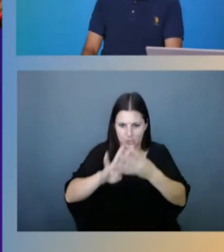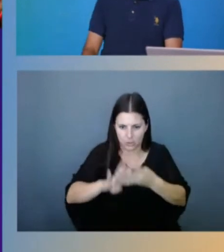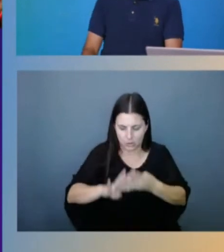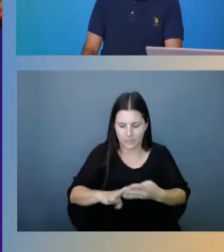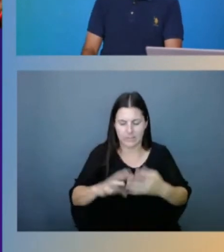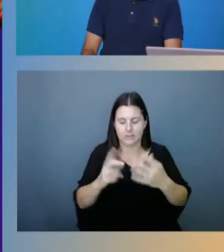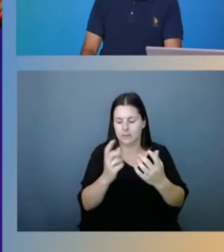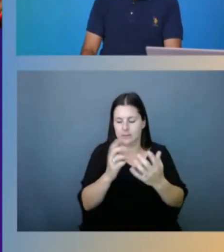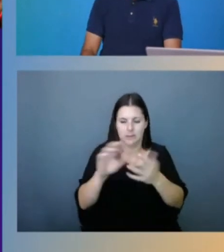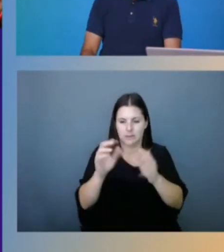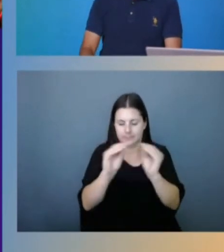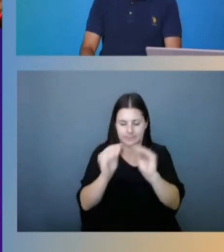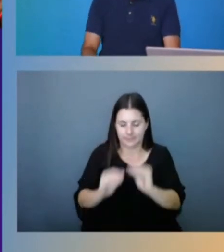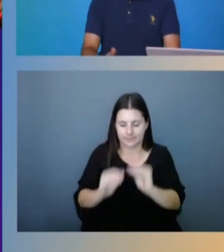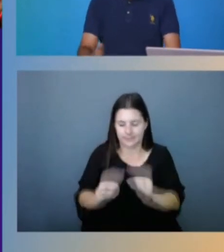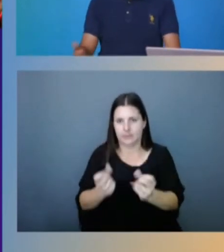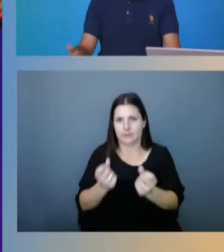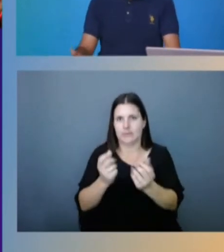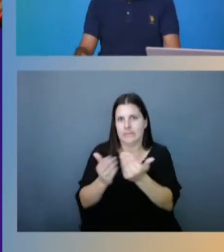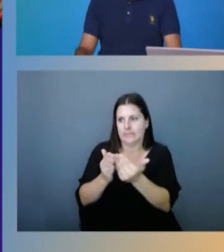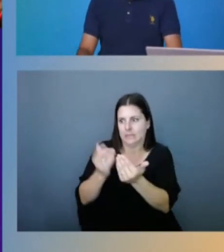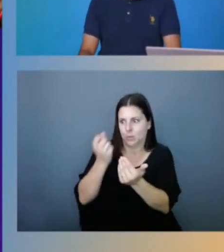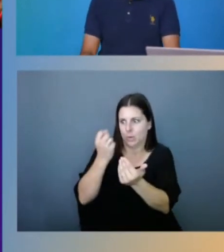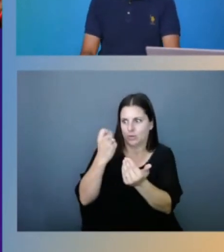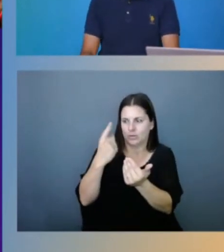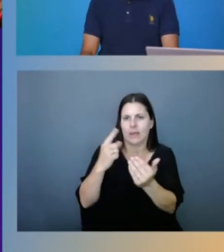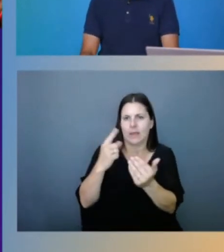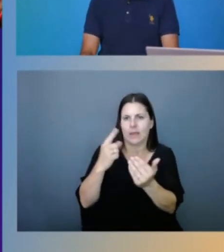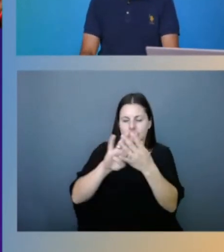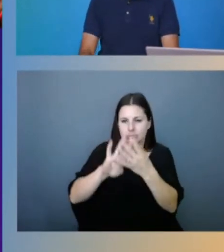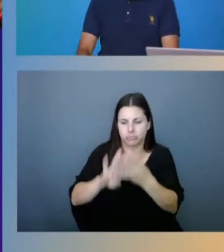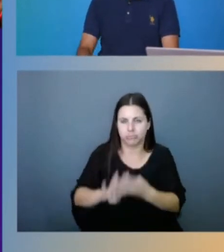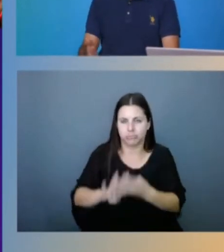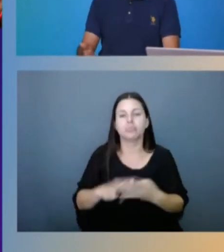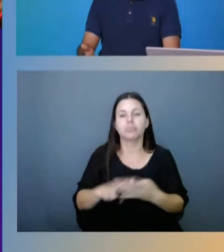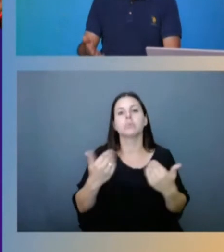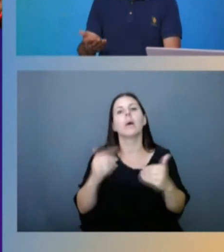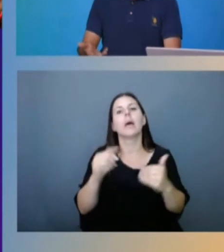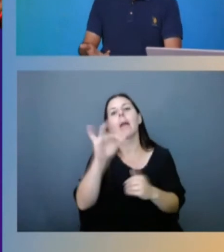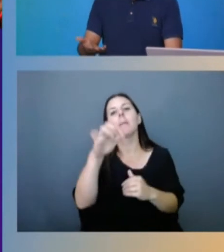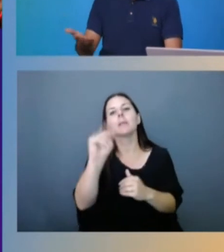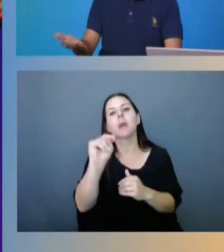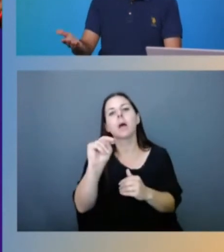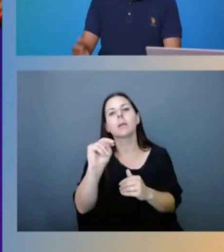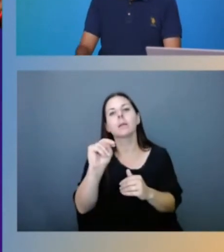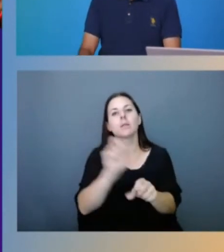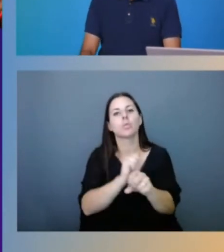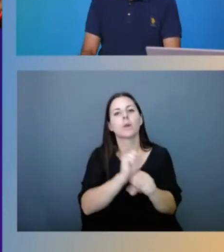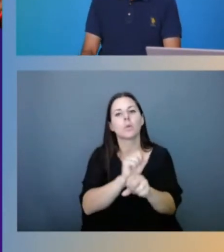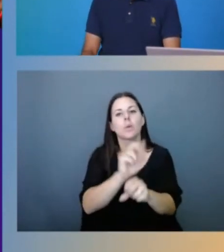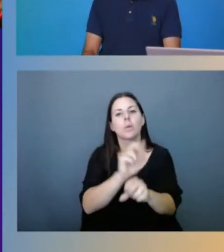So Amazon has worked with many different dataset providers, such as NASA, NOAA and UK Met Office.